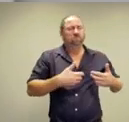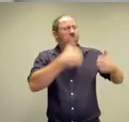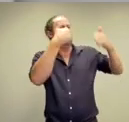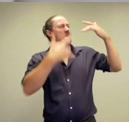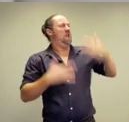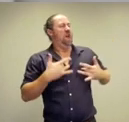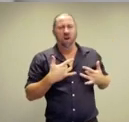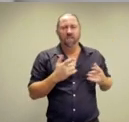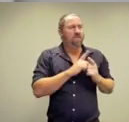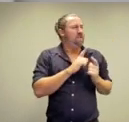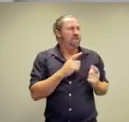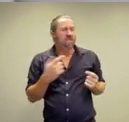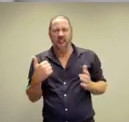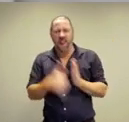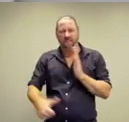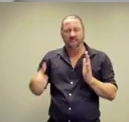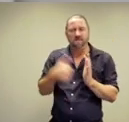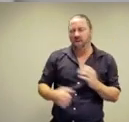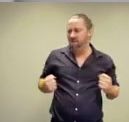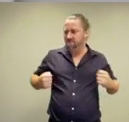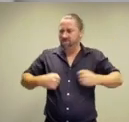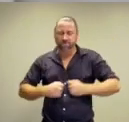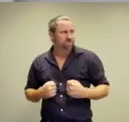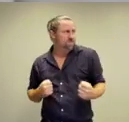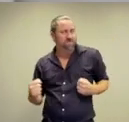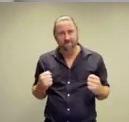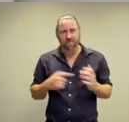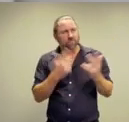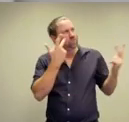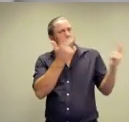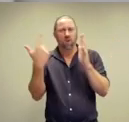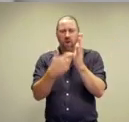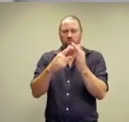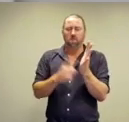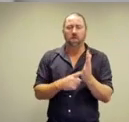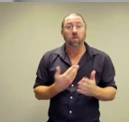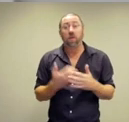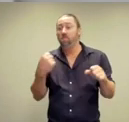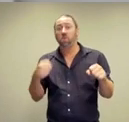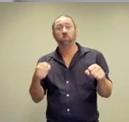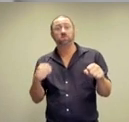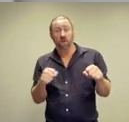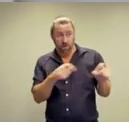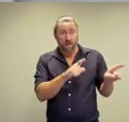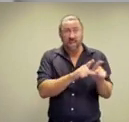manifest sartorially of all ways. Like the motorbike itself, the leather